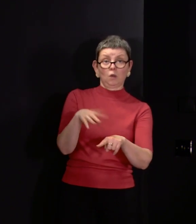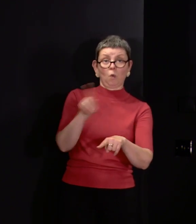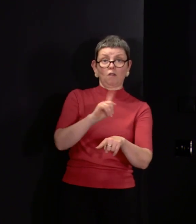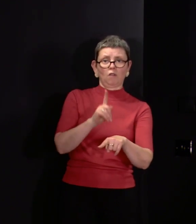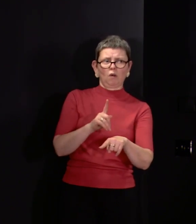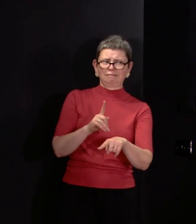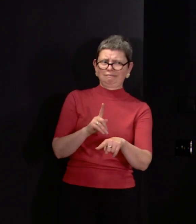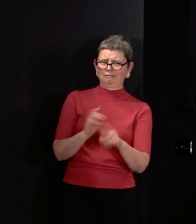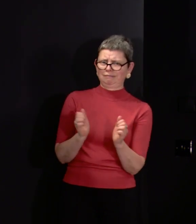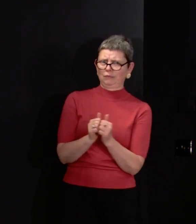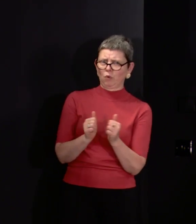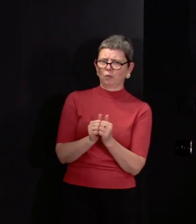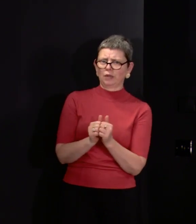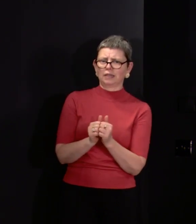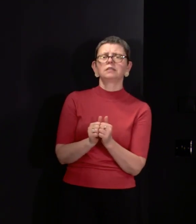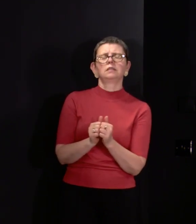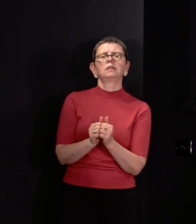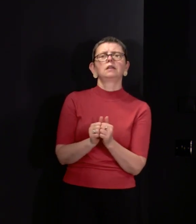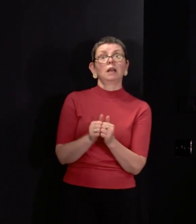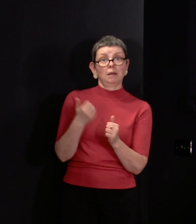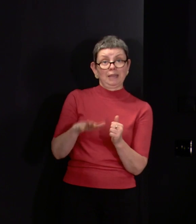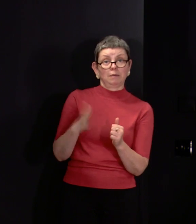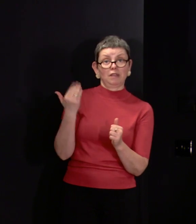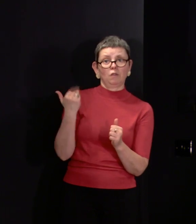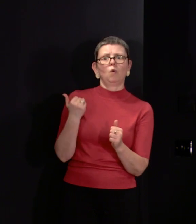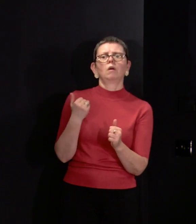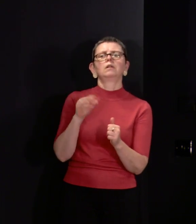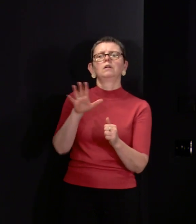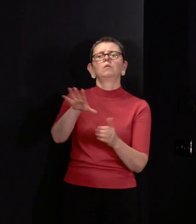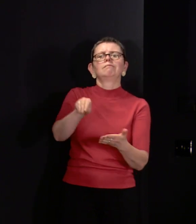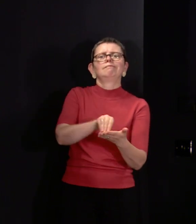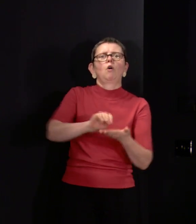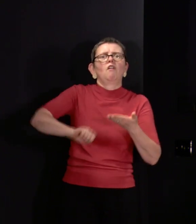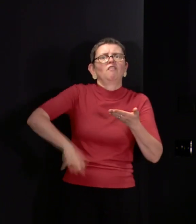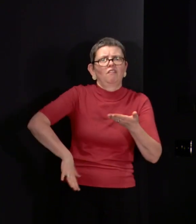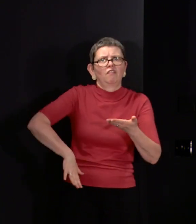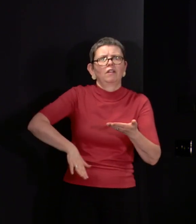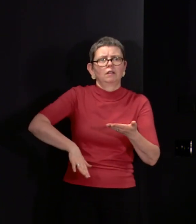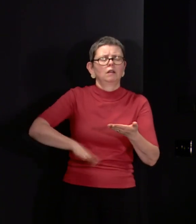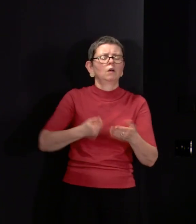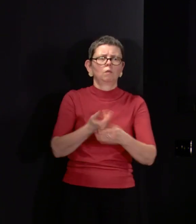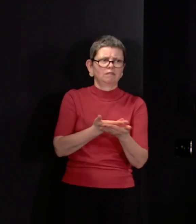inappropriate, that fixed penalty notice has been withdrawn, we have apologised, spoken to the officers involved, spoken to the members of the public.